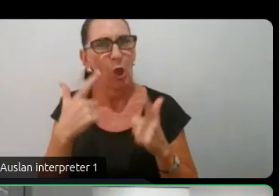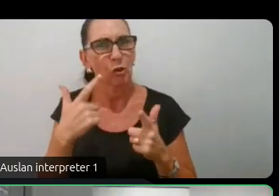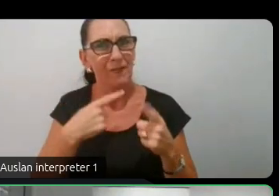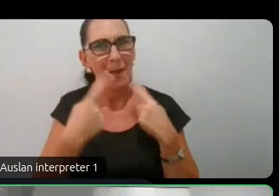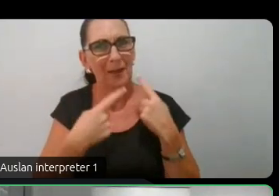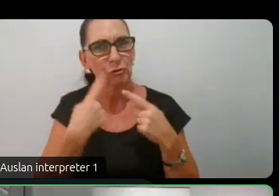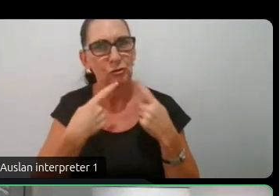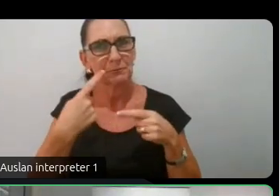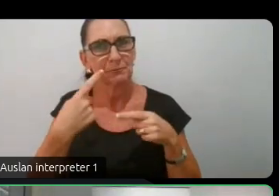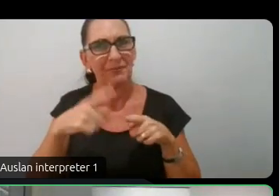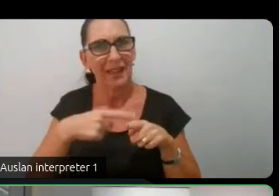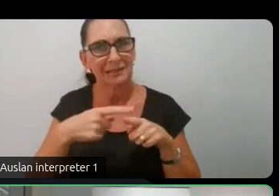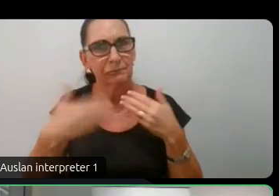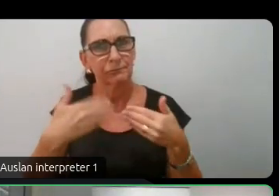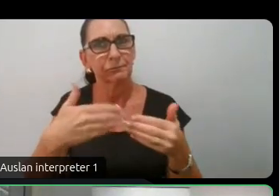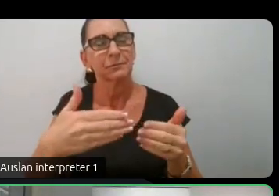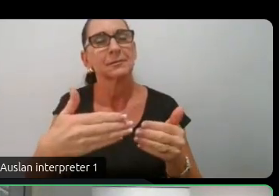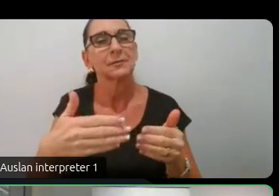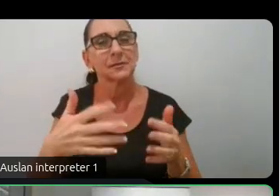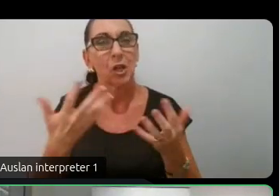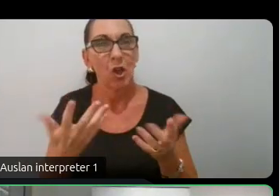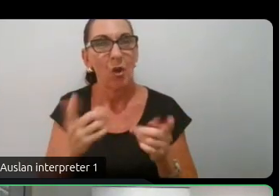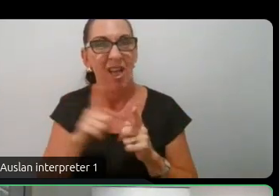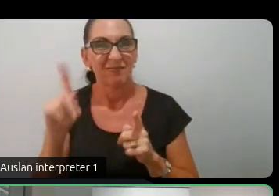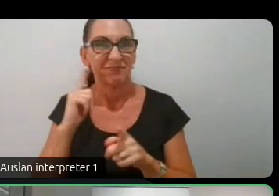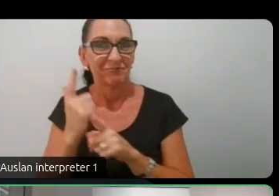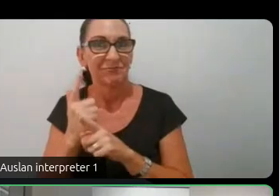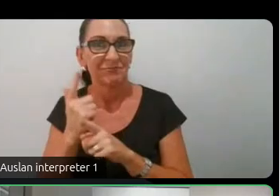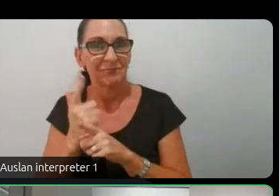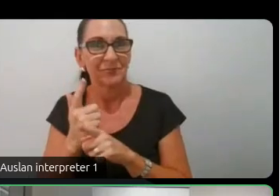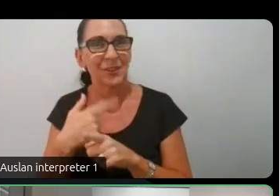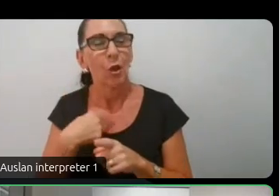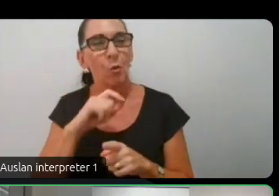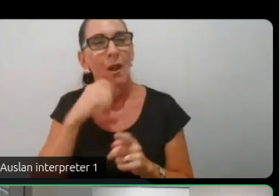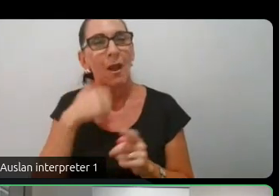but, uh, like Katherine mentioned, we'll be providing an additional handout as well that have